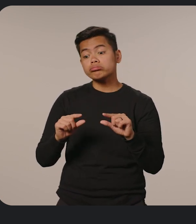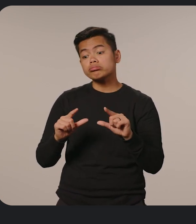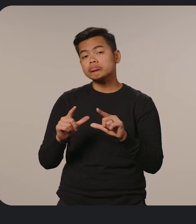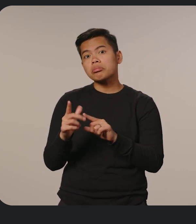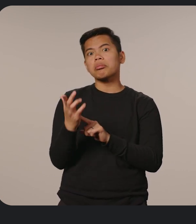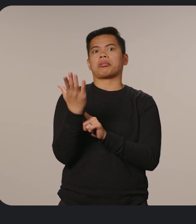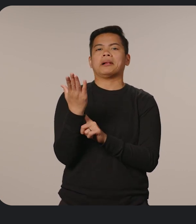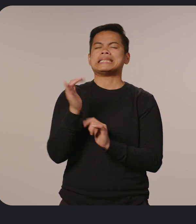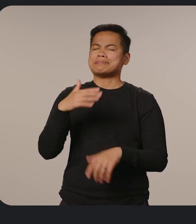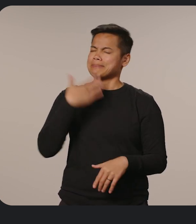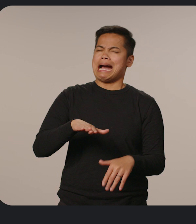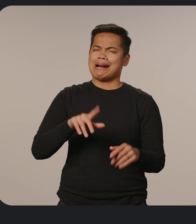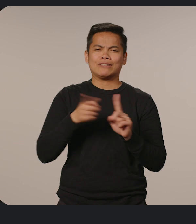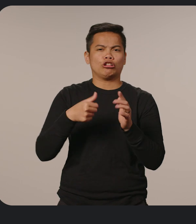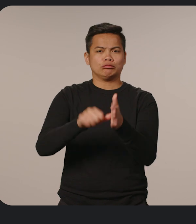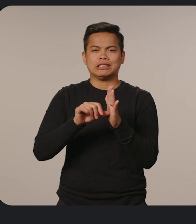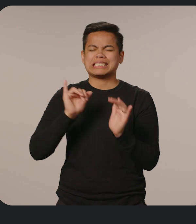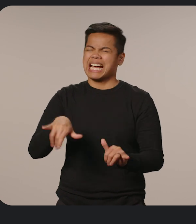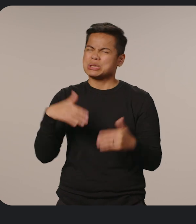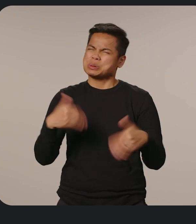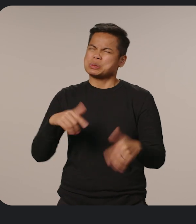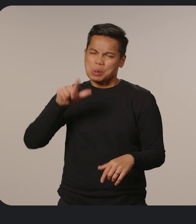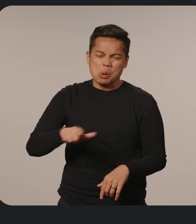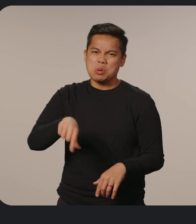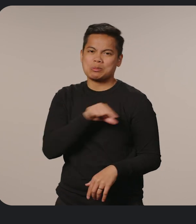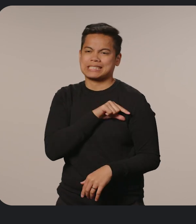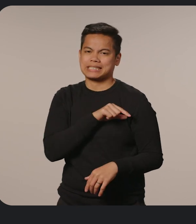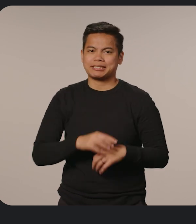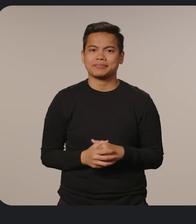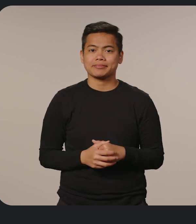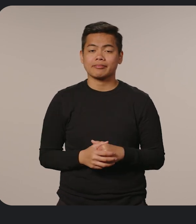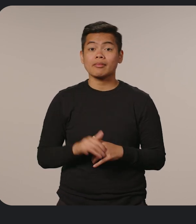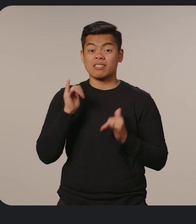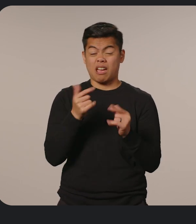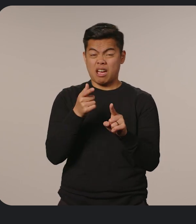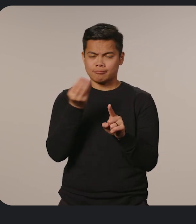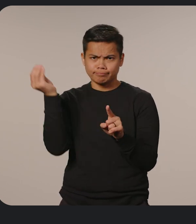create a bad first impression and project an image of low quality